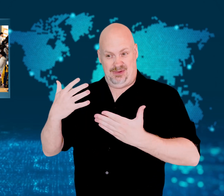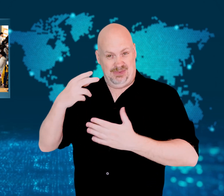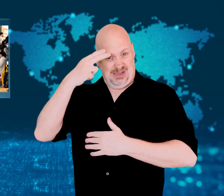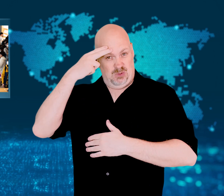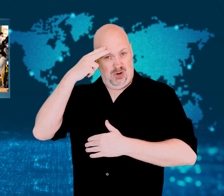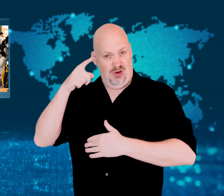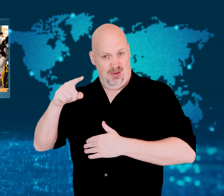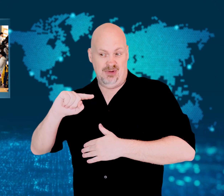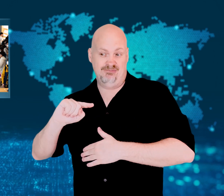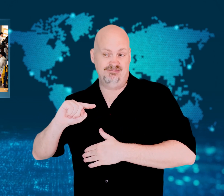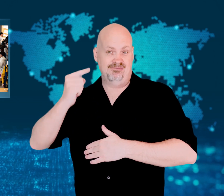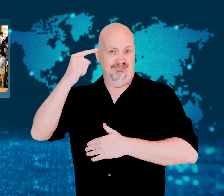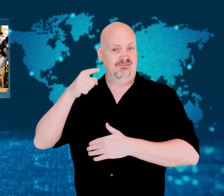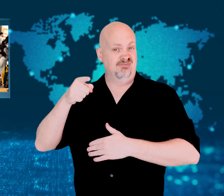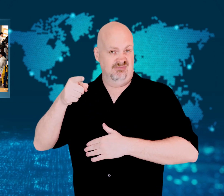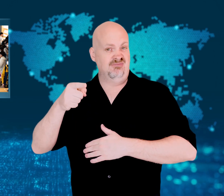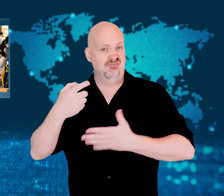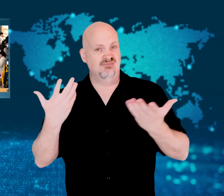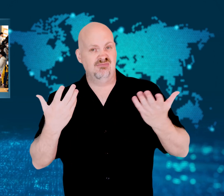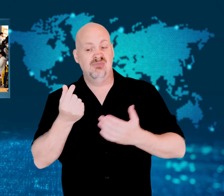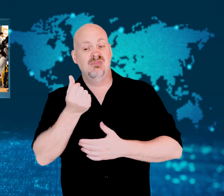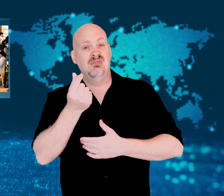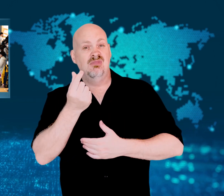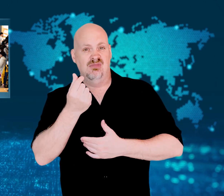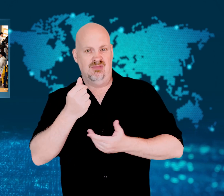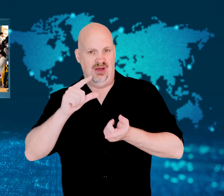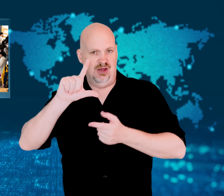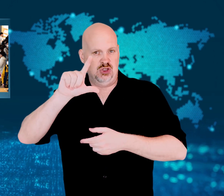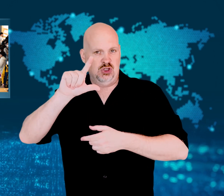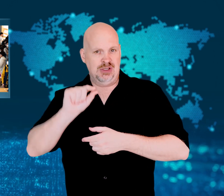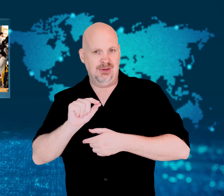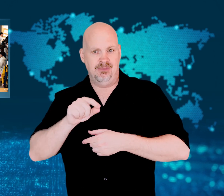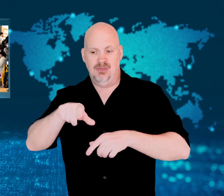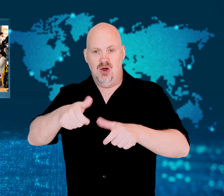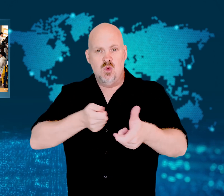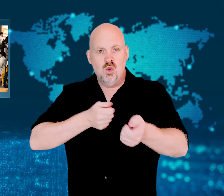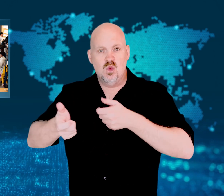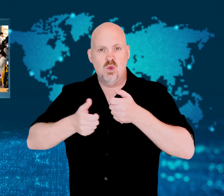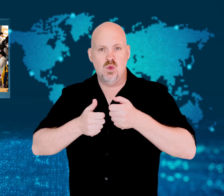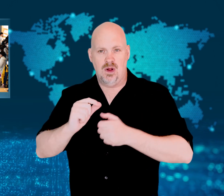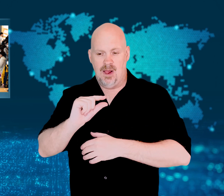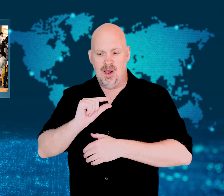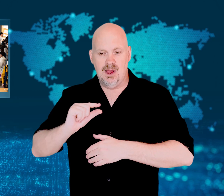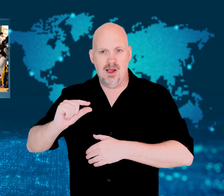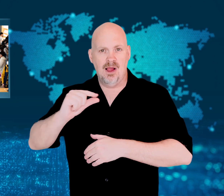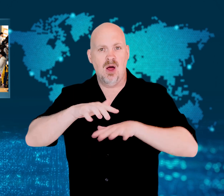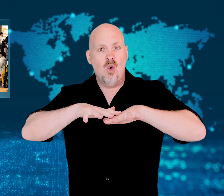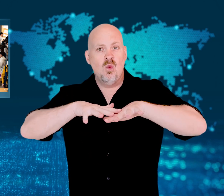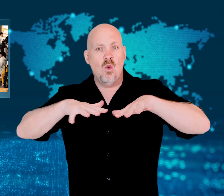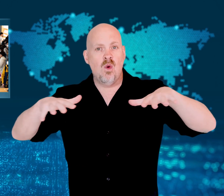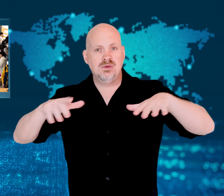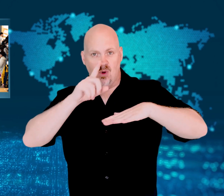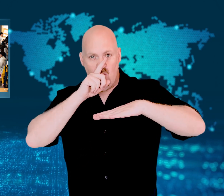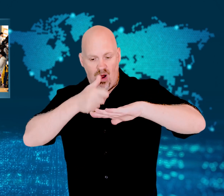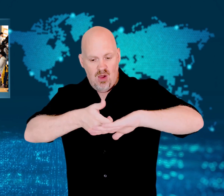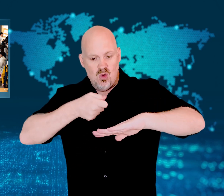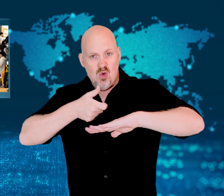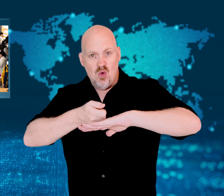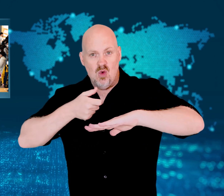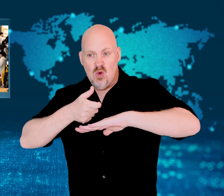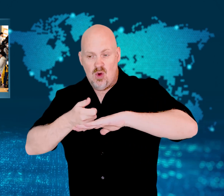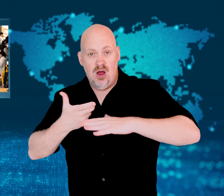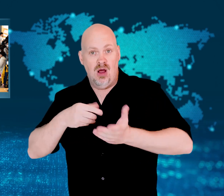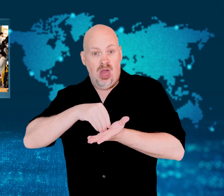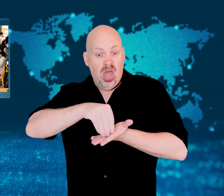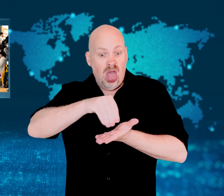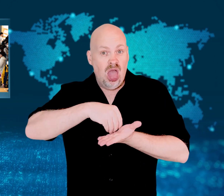The company boasts low production costs because its oil is easy